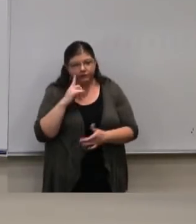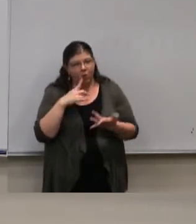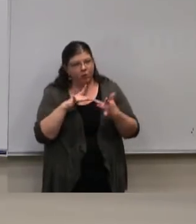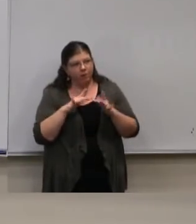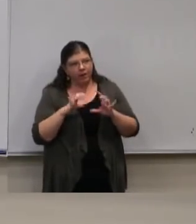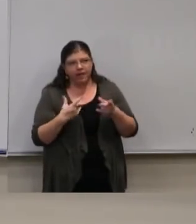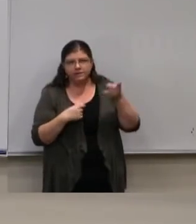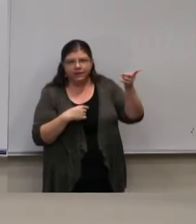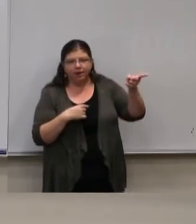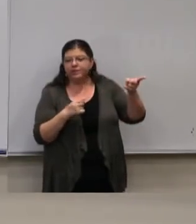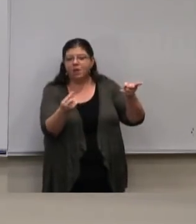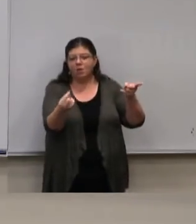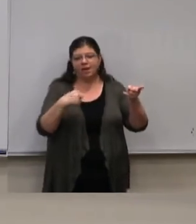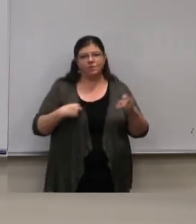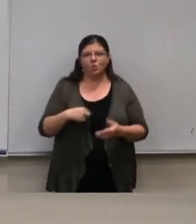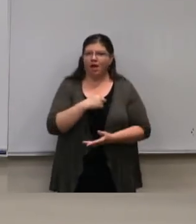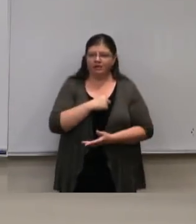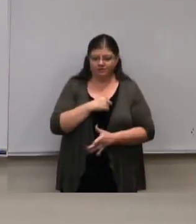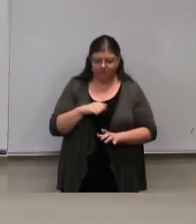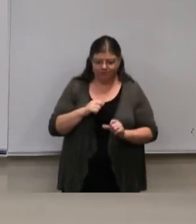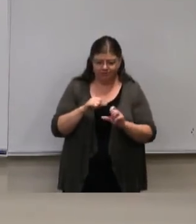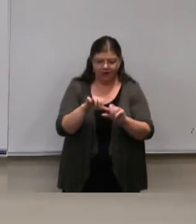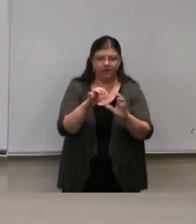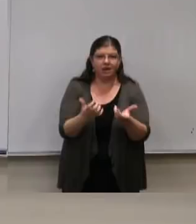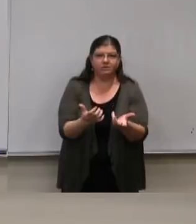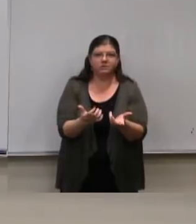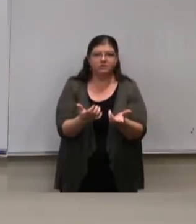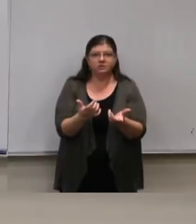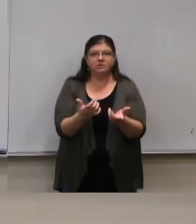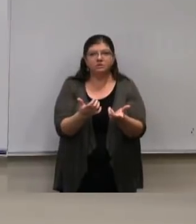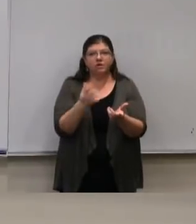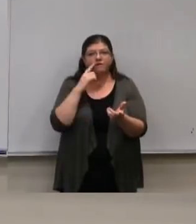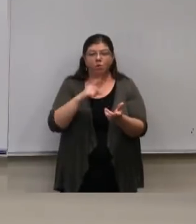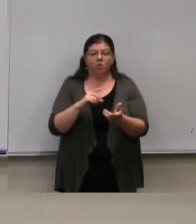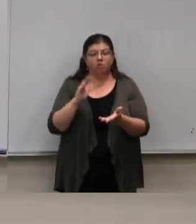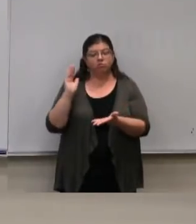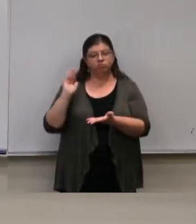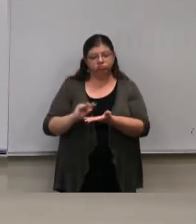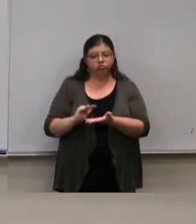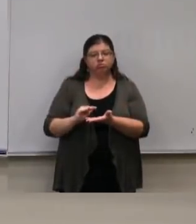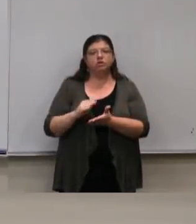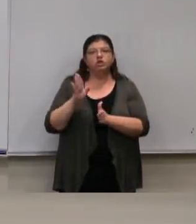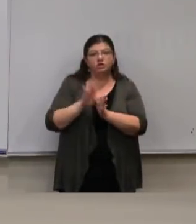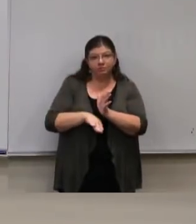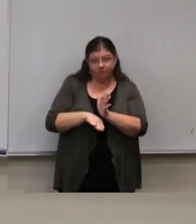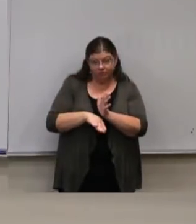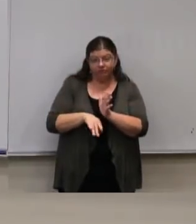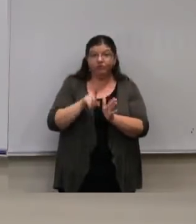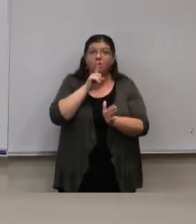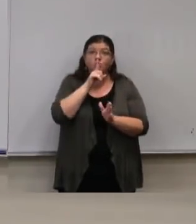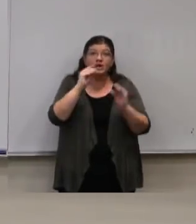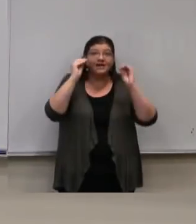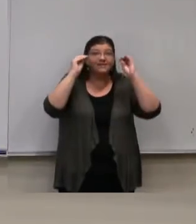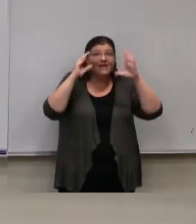They're gonna come to us, take those classes for a much more affordable price. Take them from real faculty members who are experts